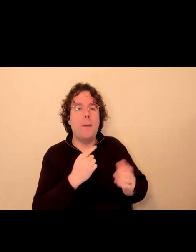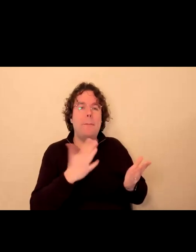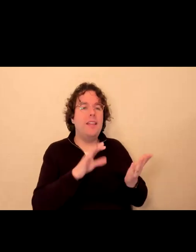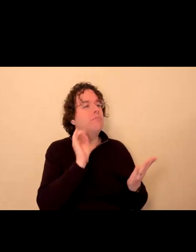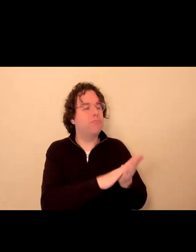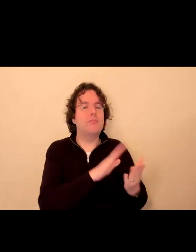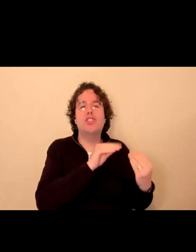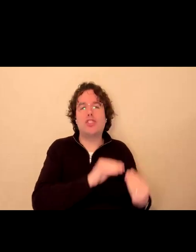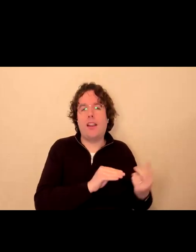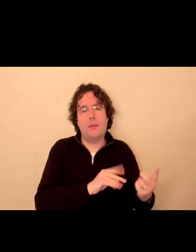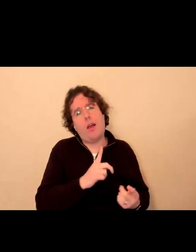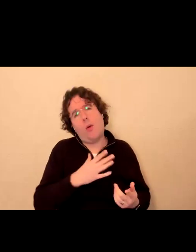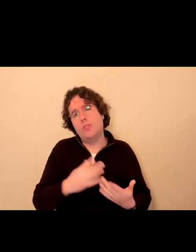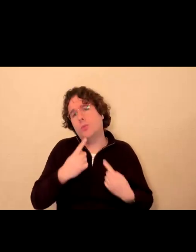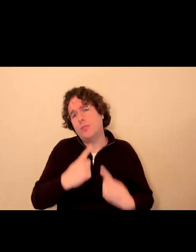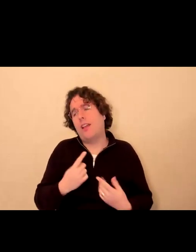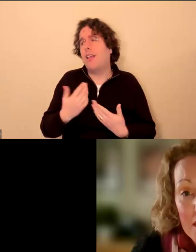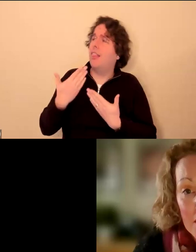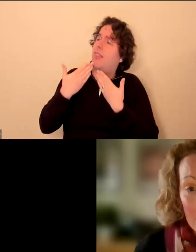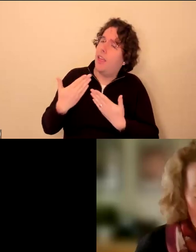say thank you to, to Chris, and to Julie, and to